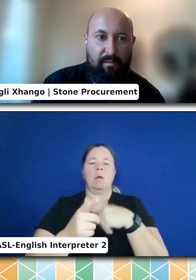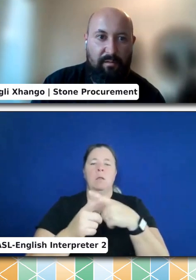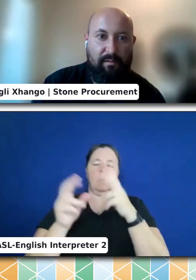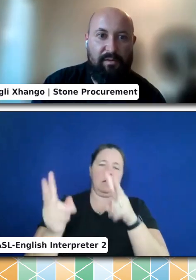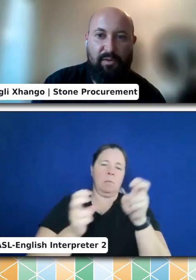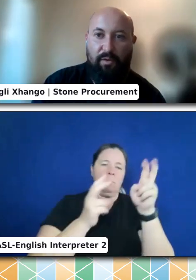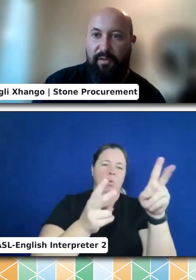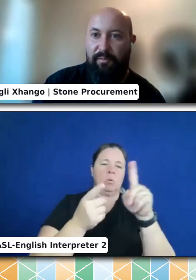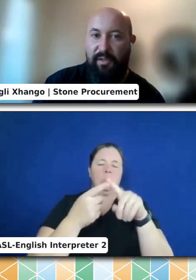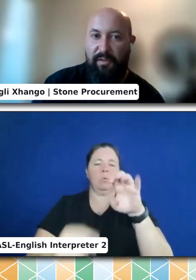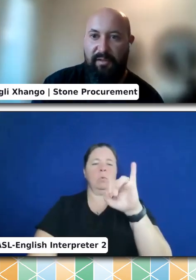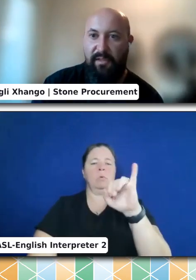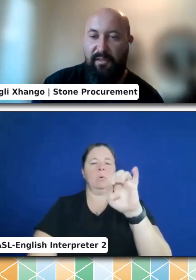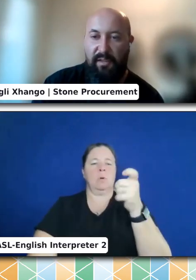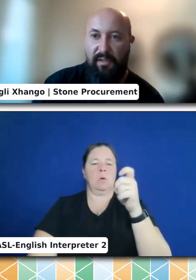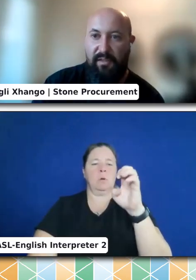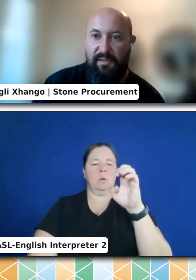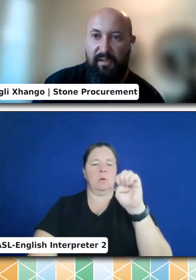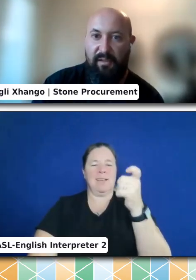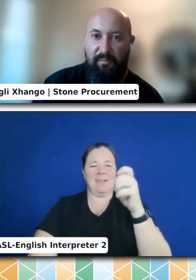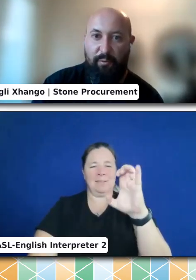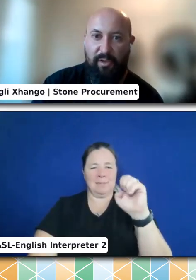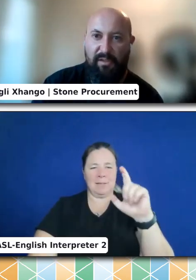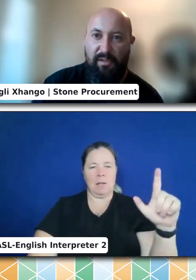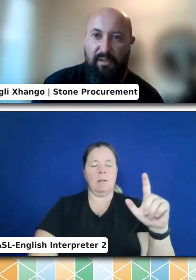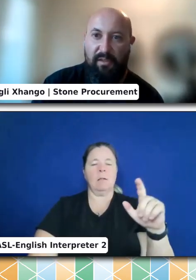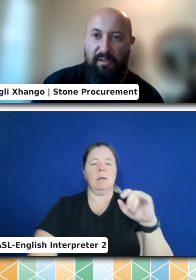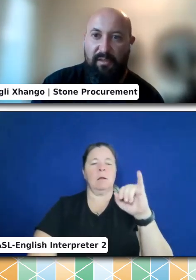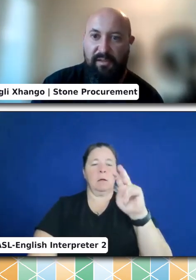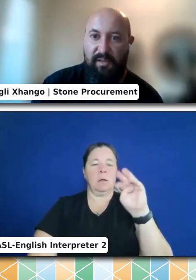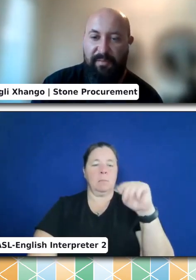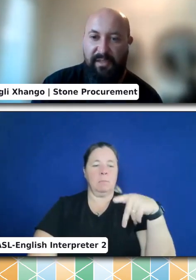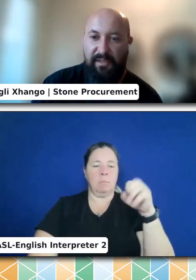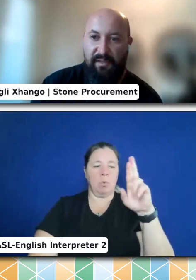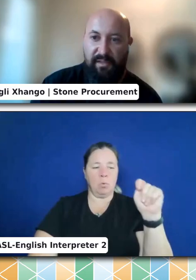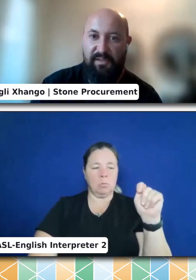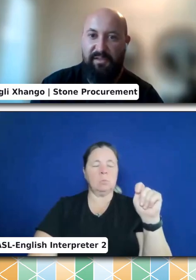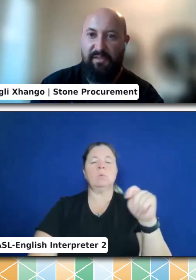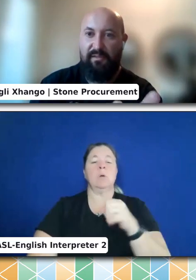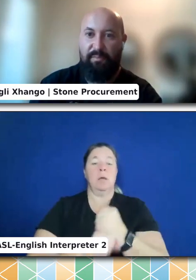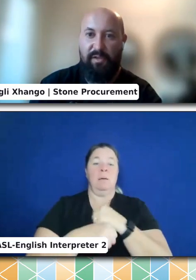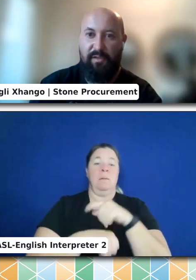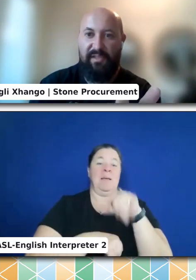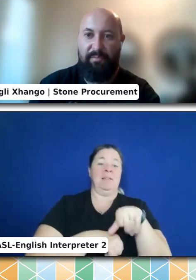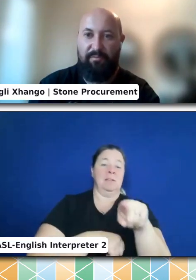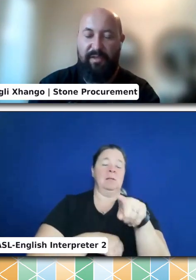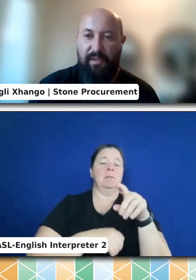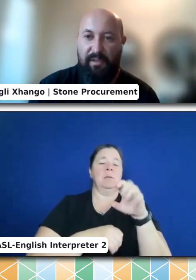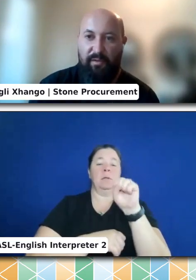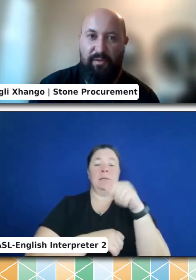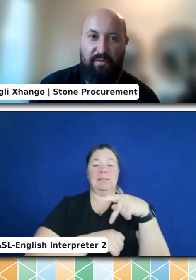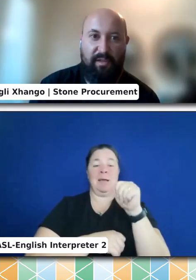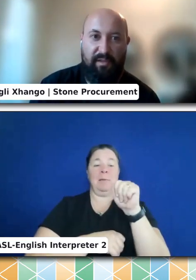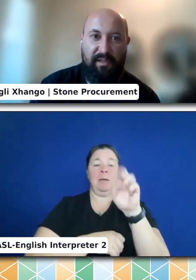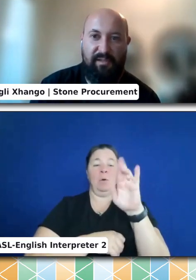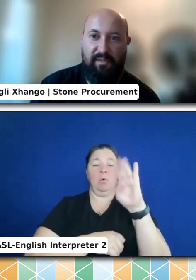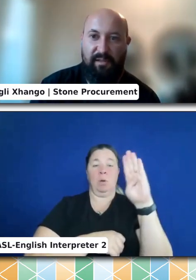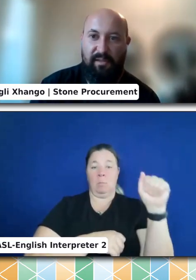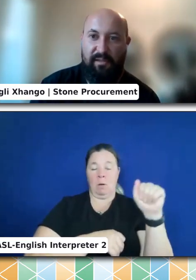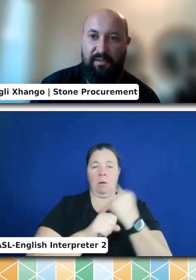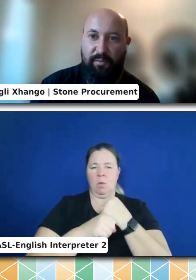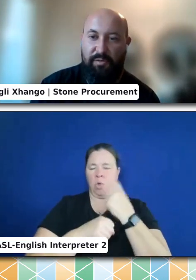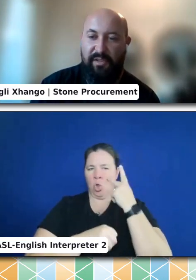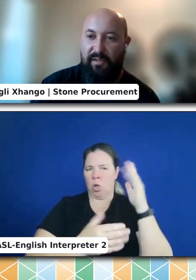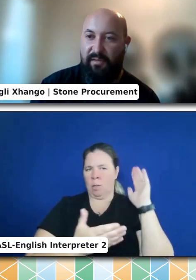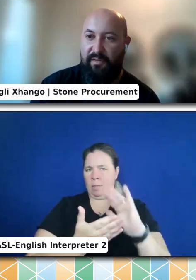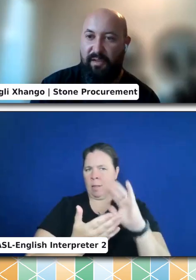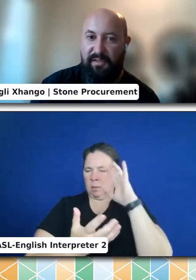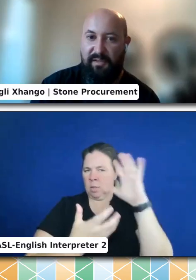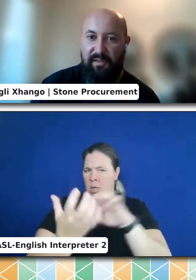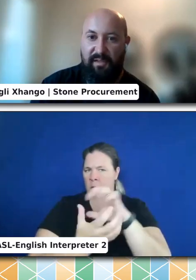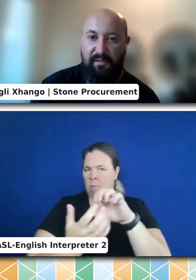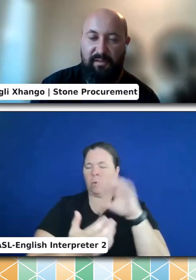So, if you click on that, uh, Excel import. This is… it makes this… part of Sapariba look a lot less, uh, confusing and a lot less, uh.